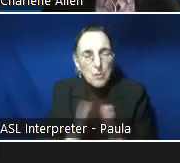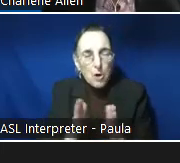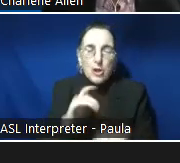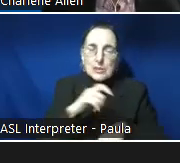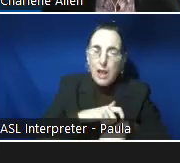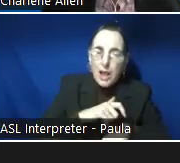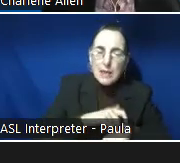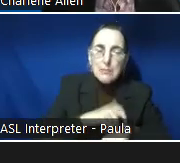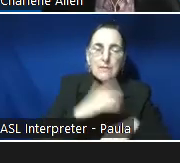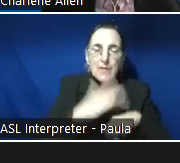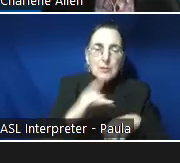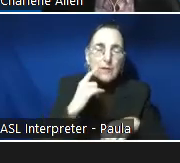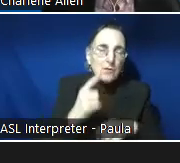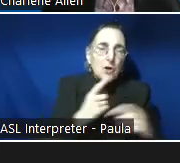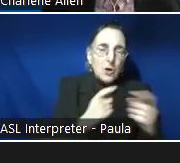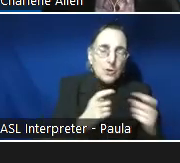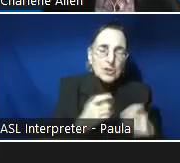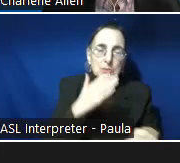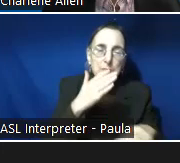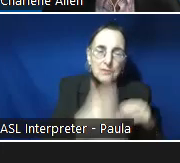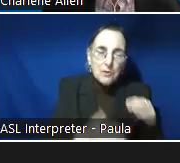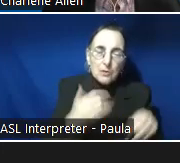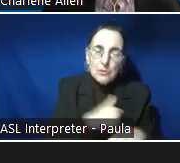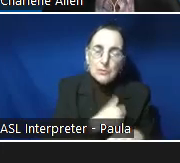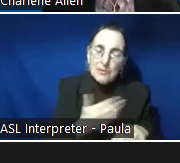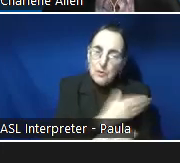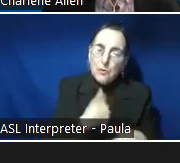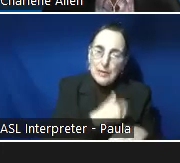so please be sure to submit your questions early in the Q&A,